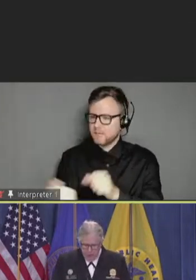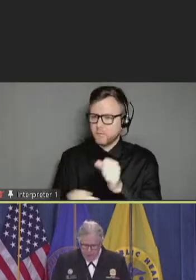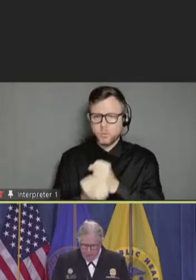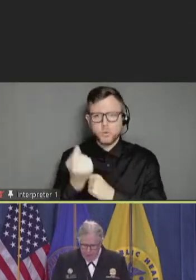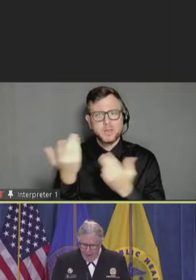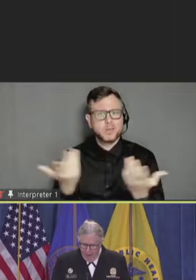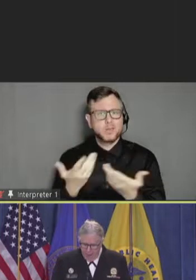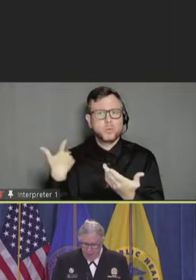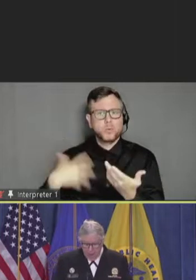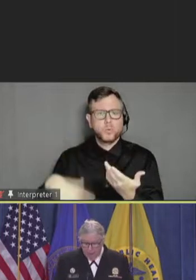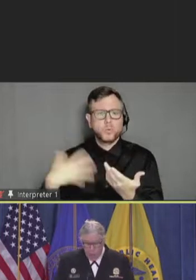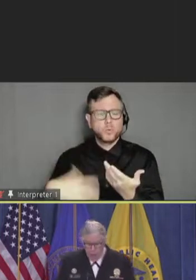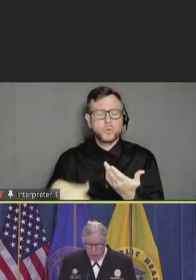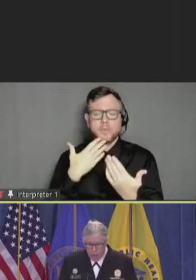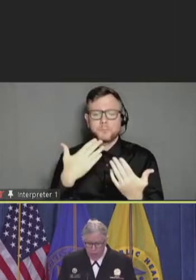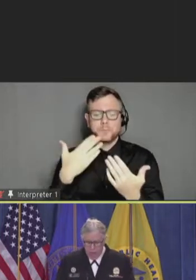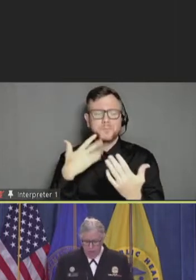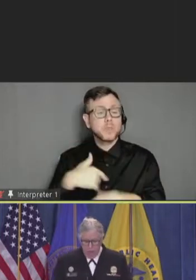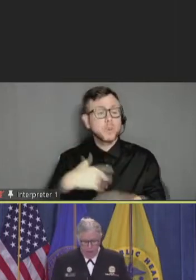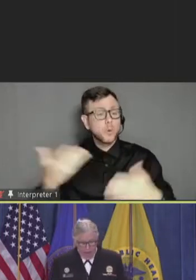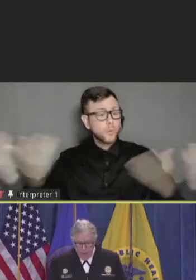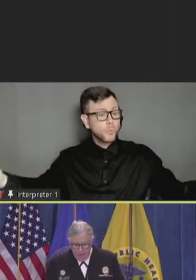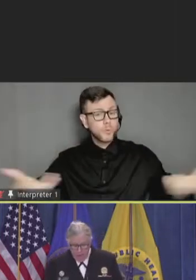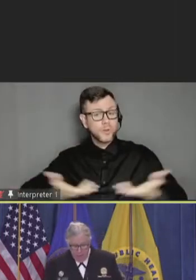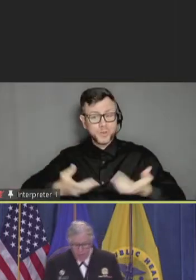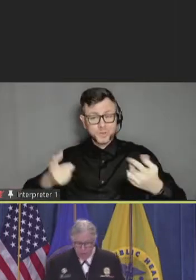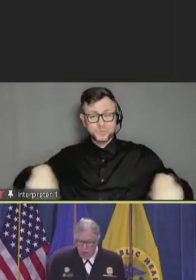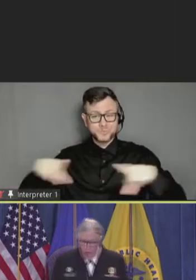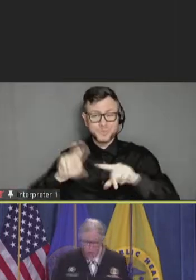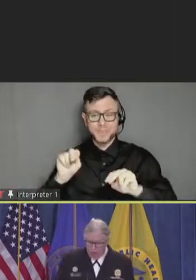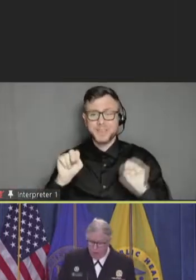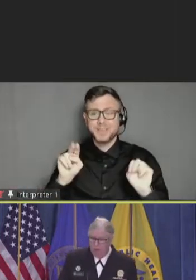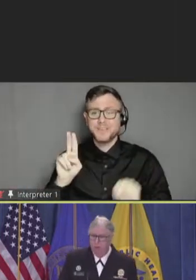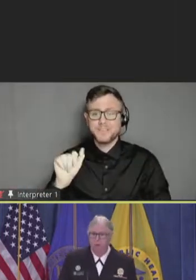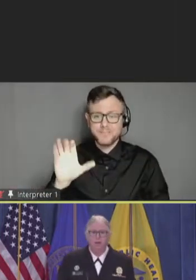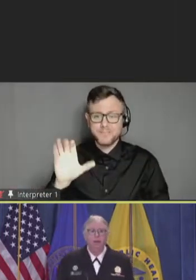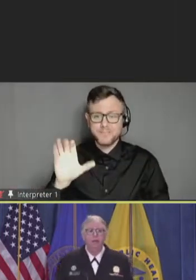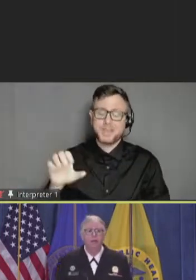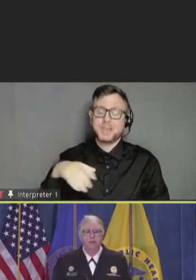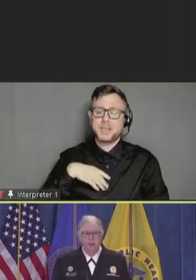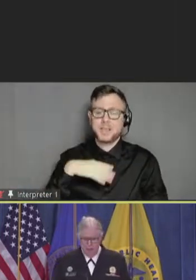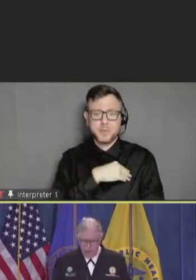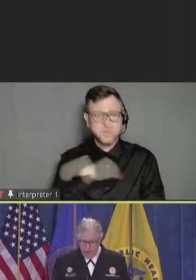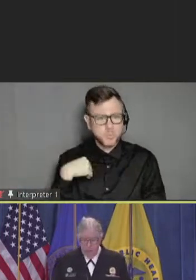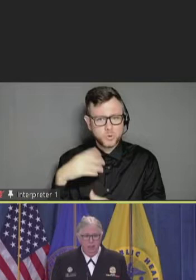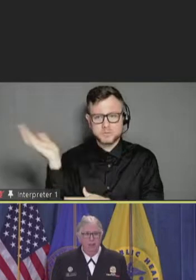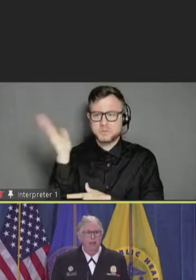I would like to welcome you our NVAC members, all of our speakers, and others attending this meeting.